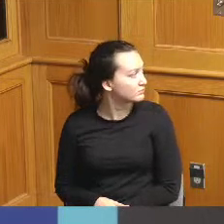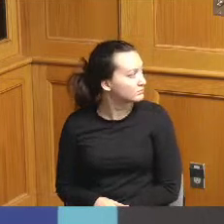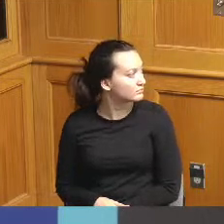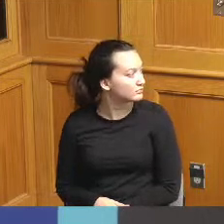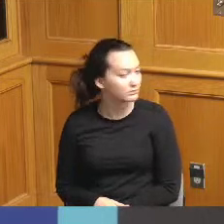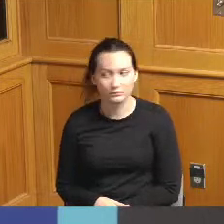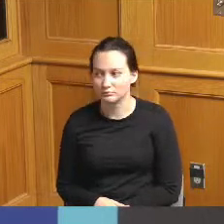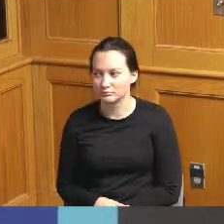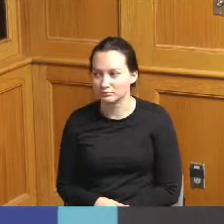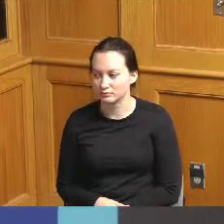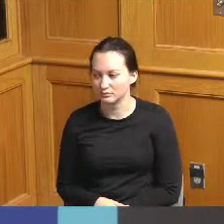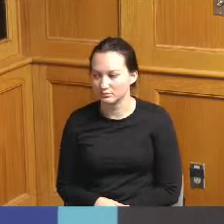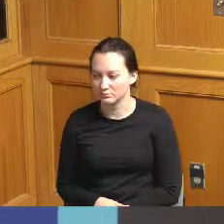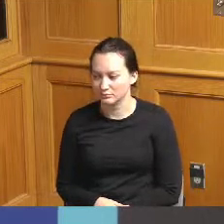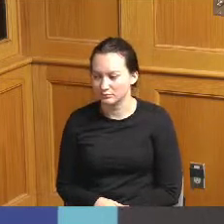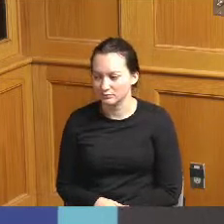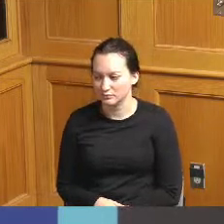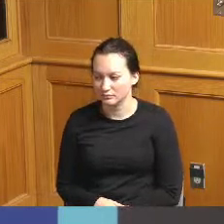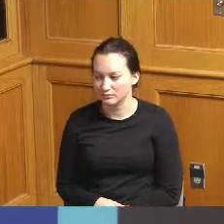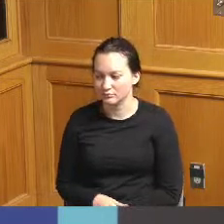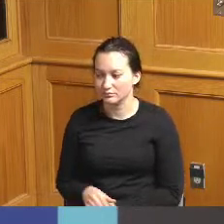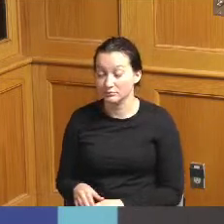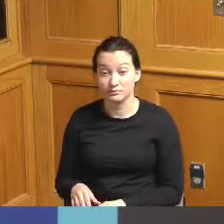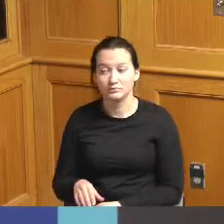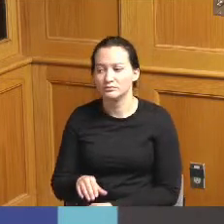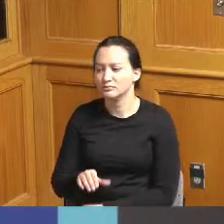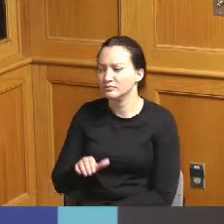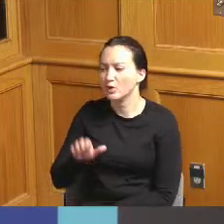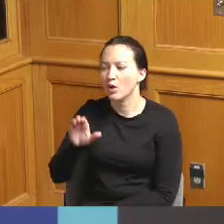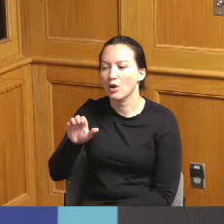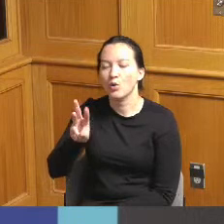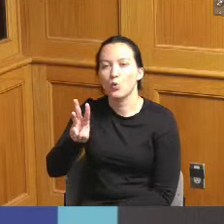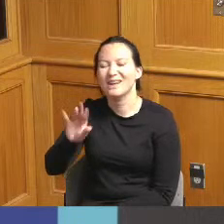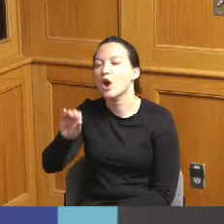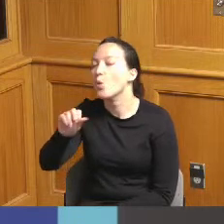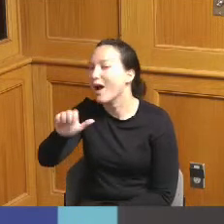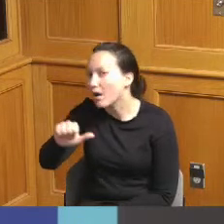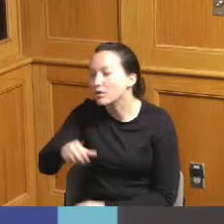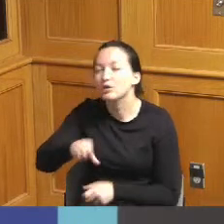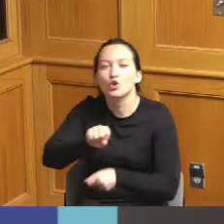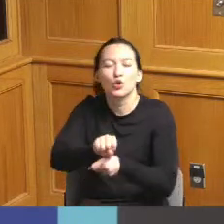the next slide is our WIOA funding so this is Workforce investment opportunities act